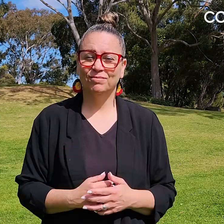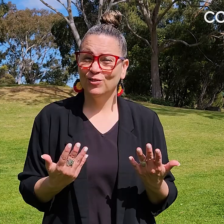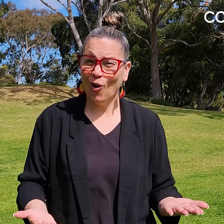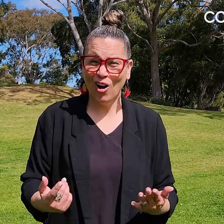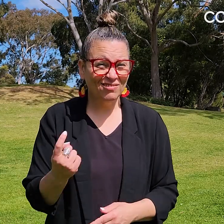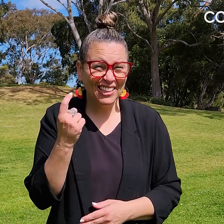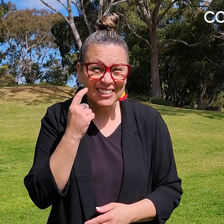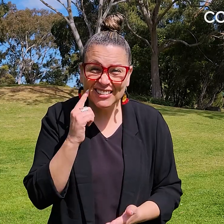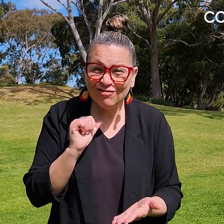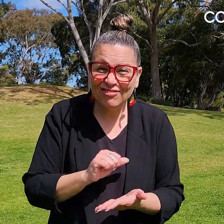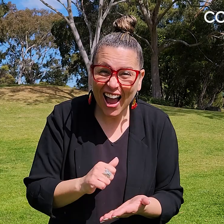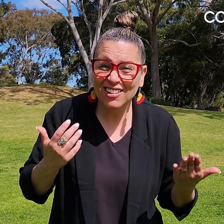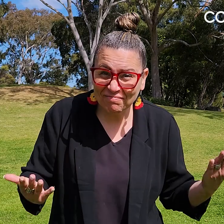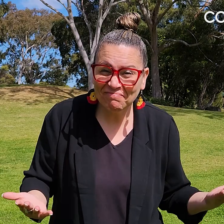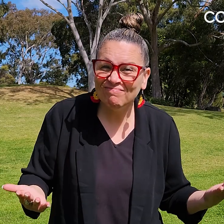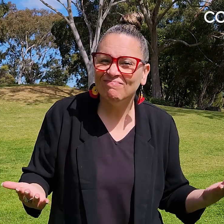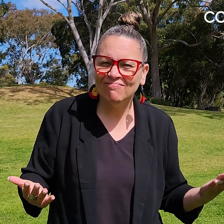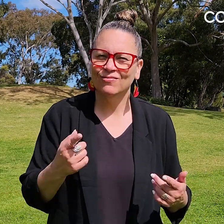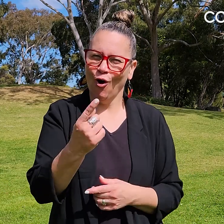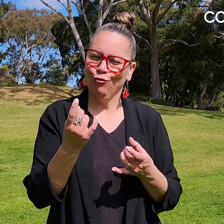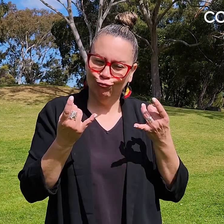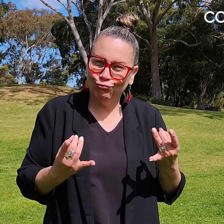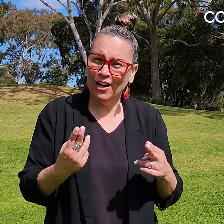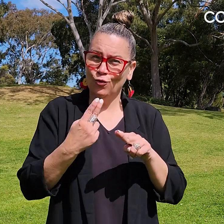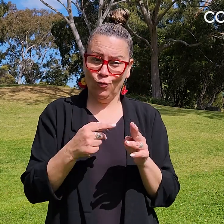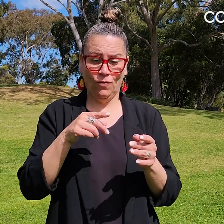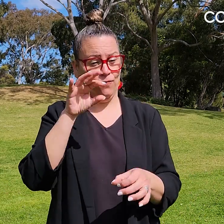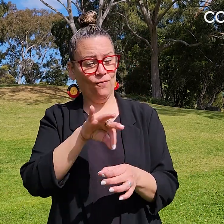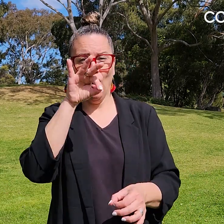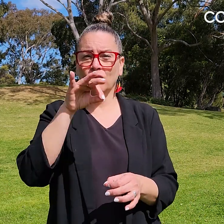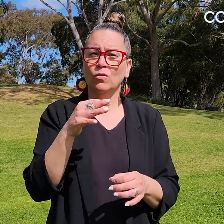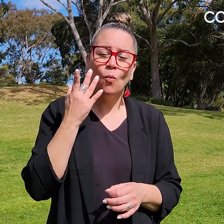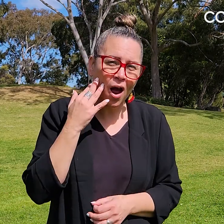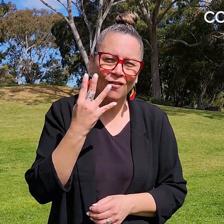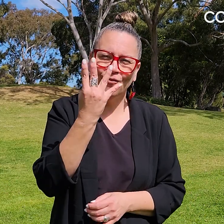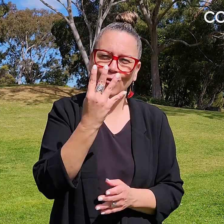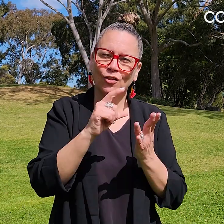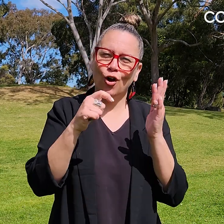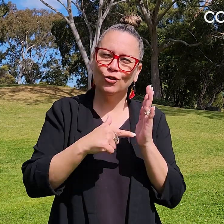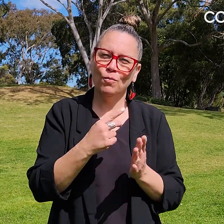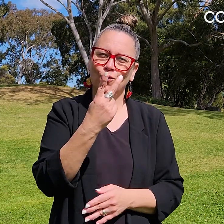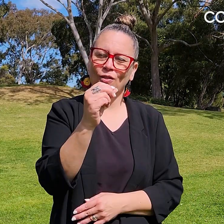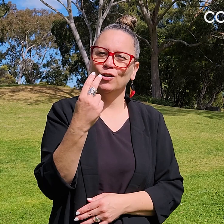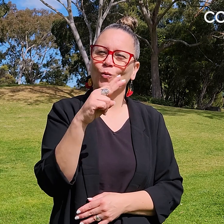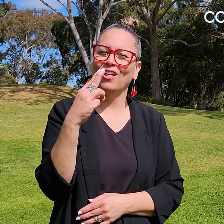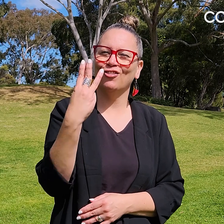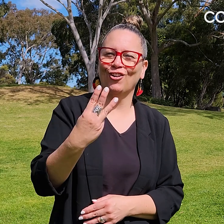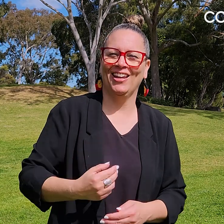Easy, right? Ready to vote on October 14, 2023?